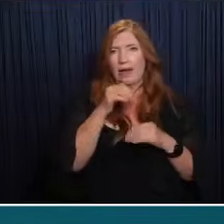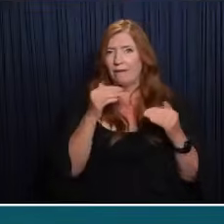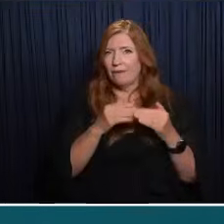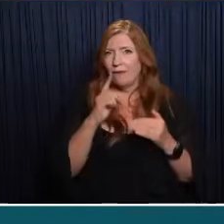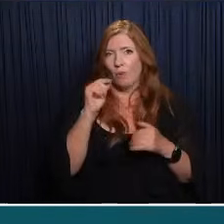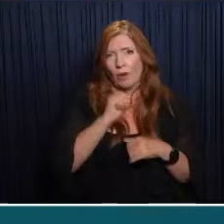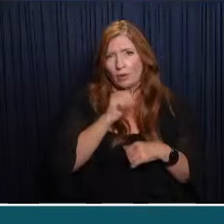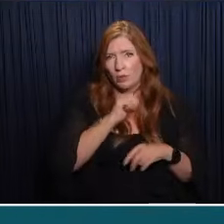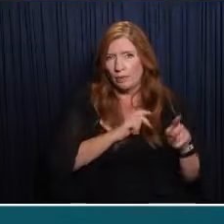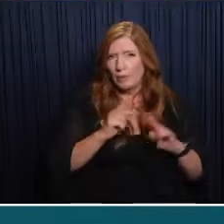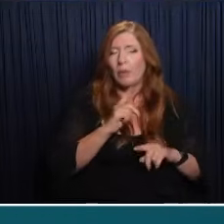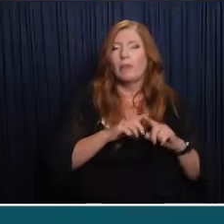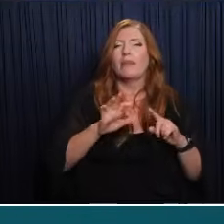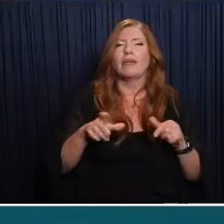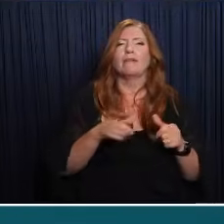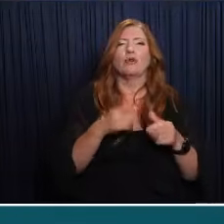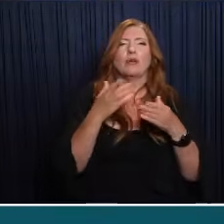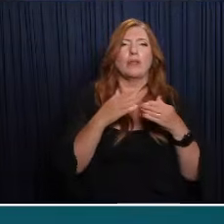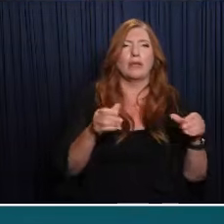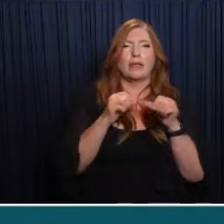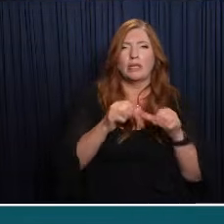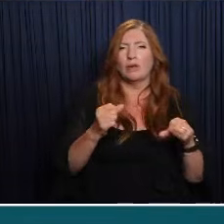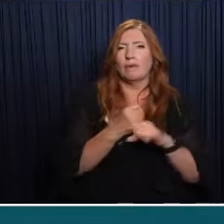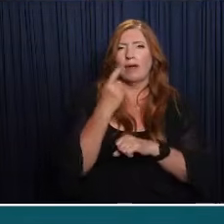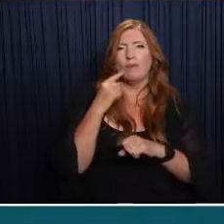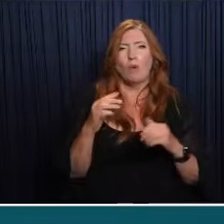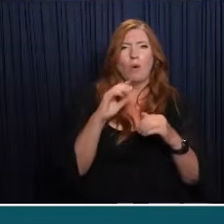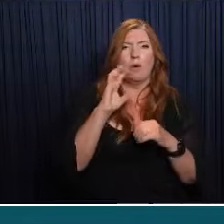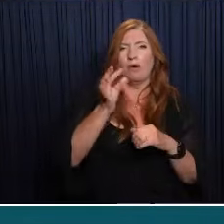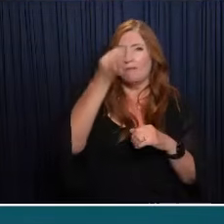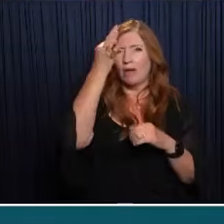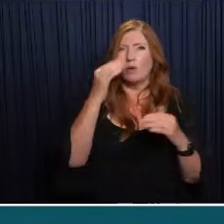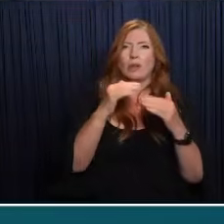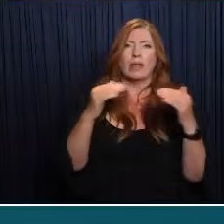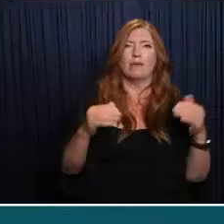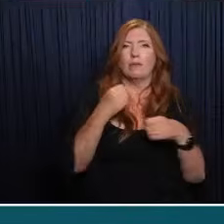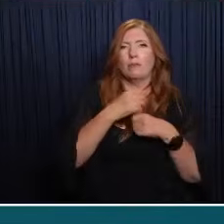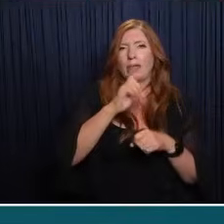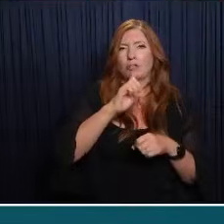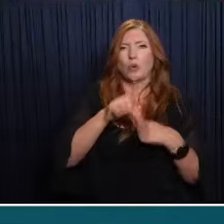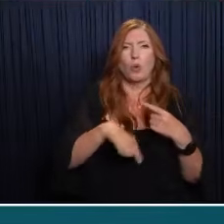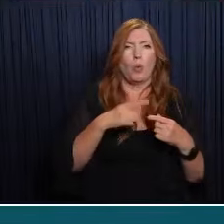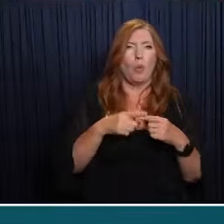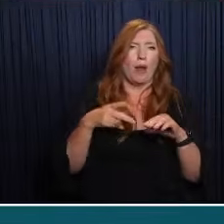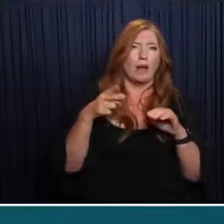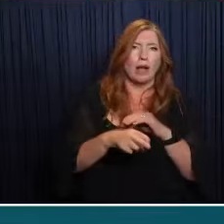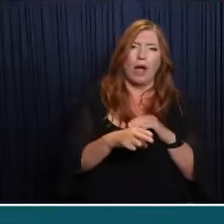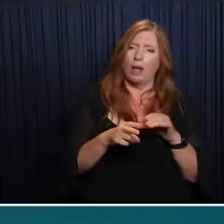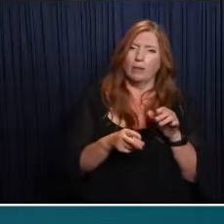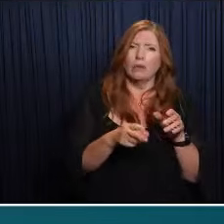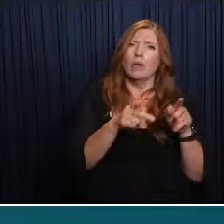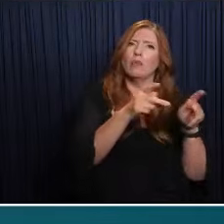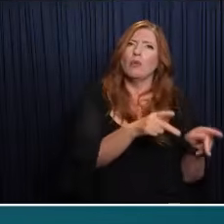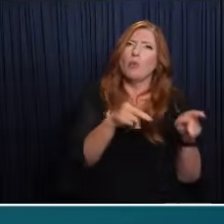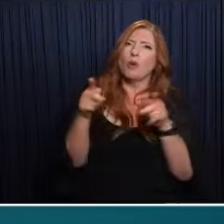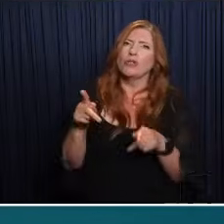CUT, NOT A 77% CUT WHICH IS UNFAIR TO ARIZONA. SO THAT IS THE FIRST THING WE HAVE TO CONTINUE TO FIGHT FOR IN